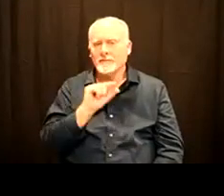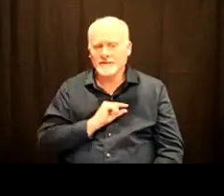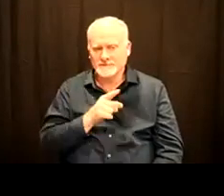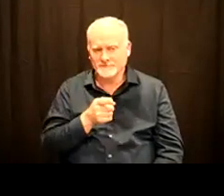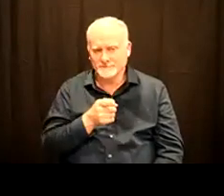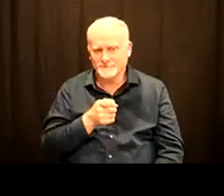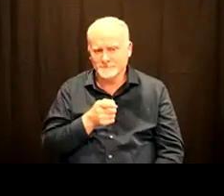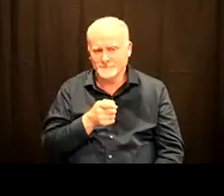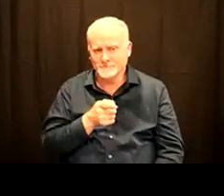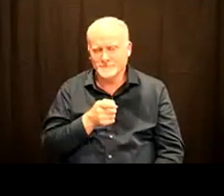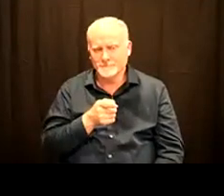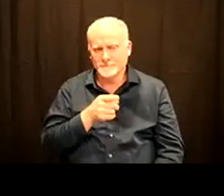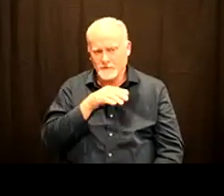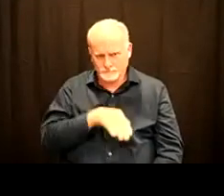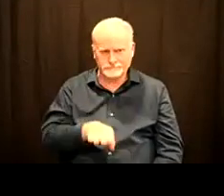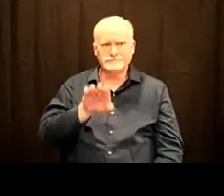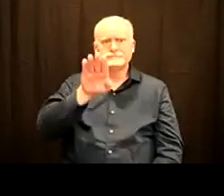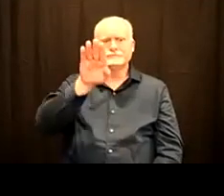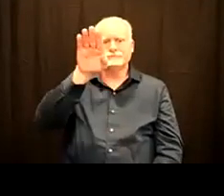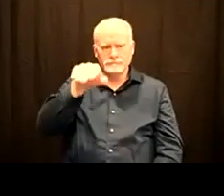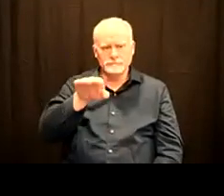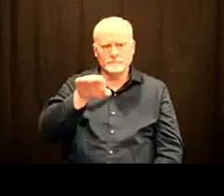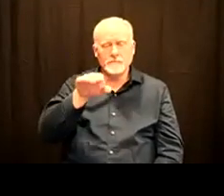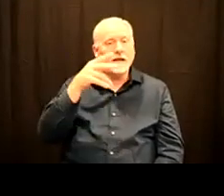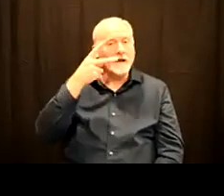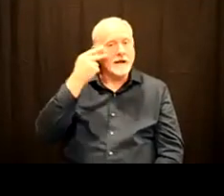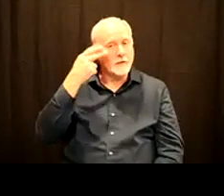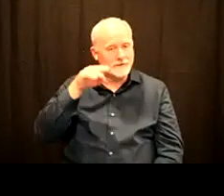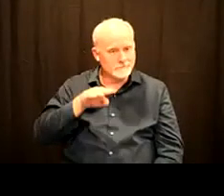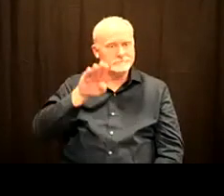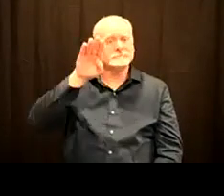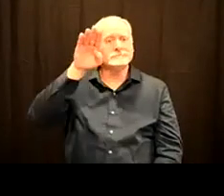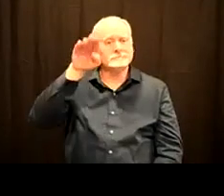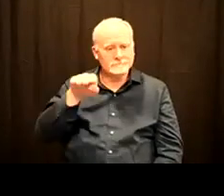it makes a big jump up following halloween to thanksgiving and then you see the results of